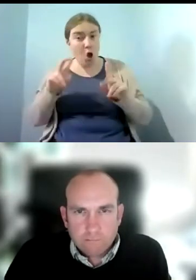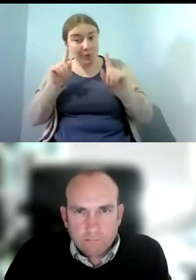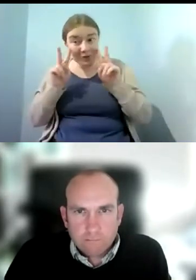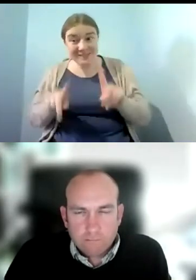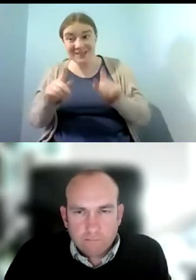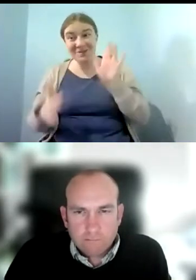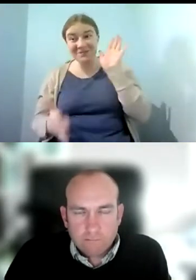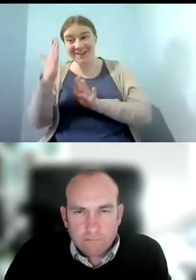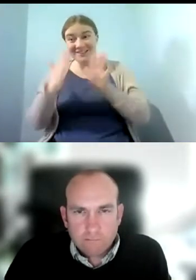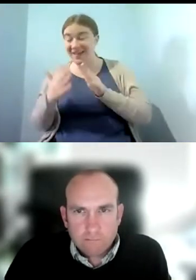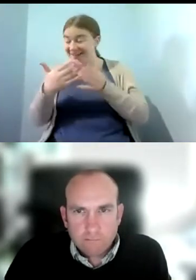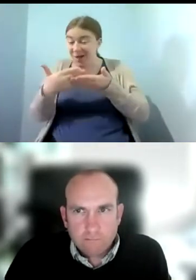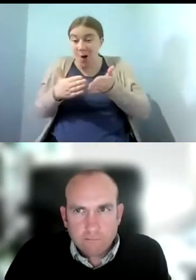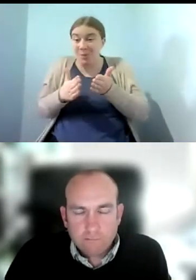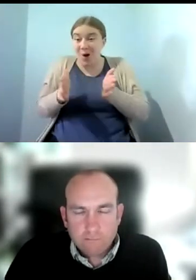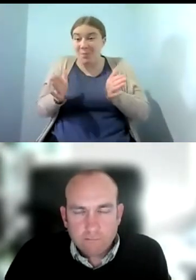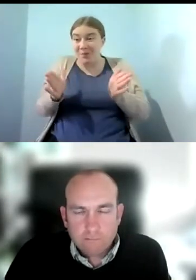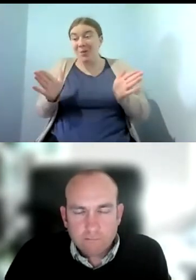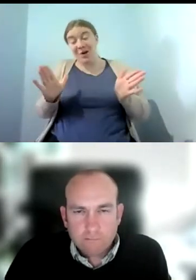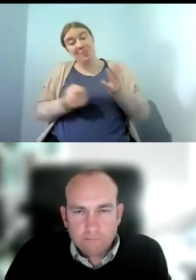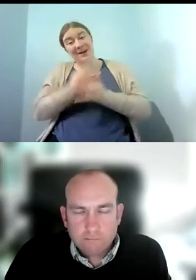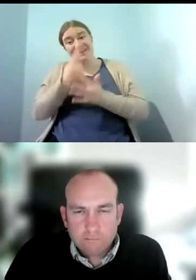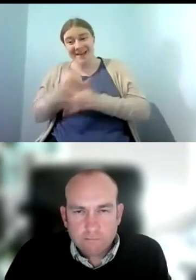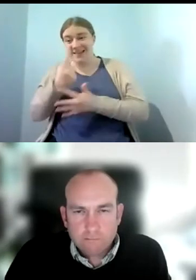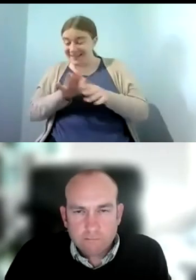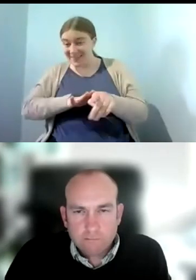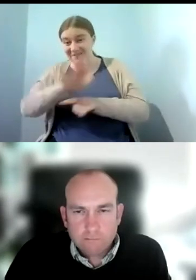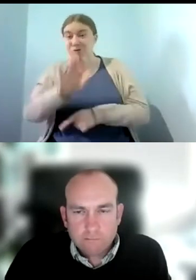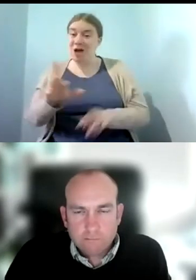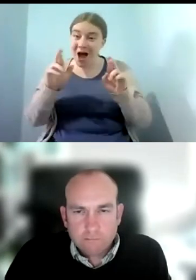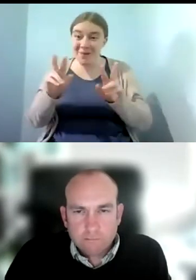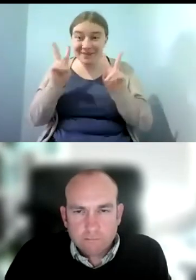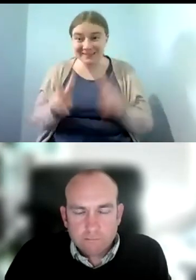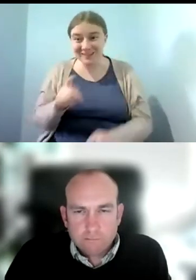as we gradually open up more events that we can we can run in person